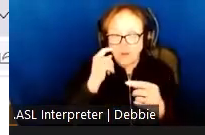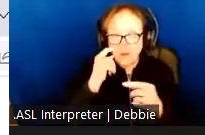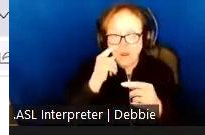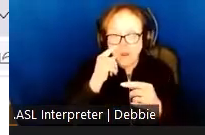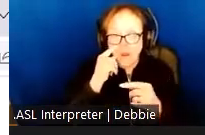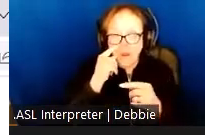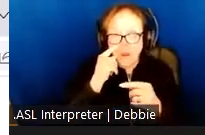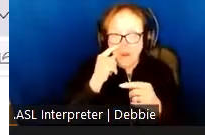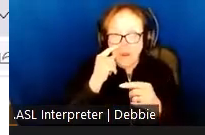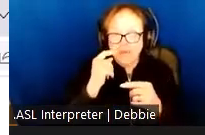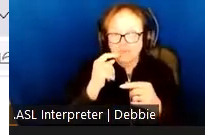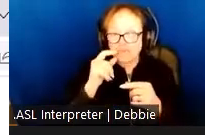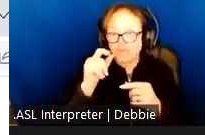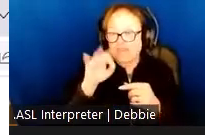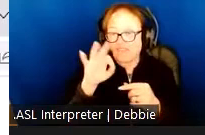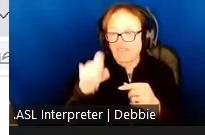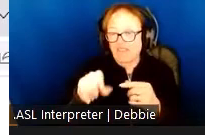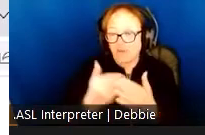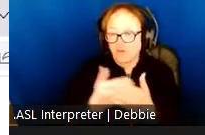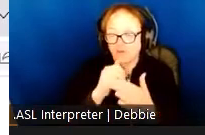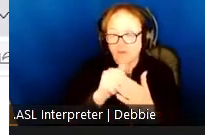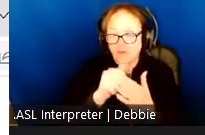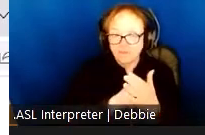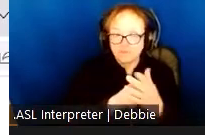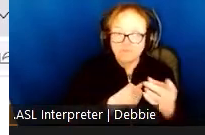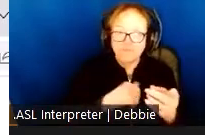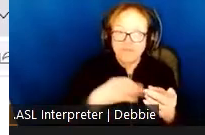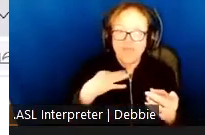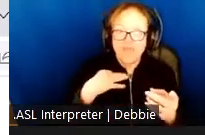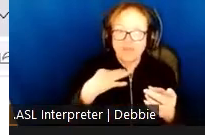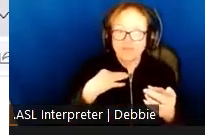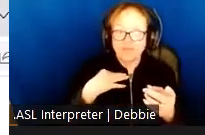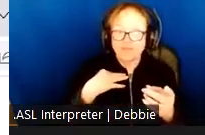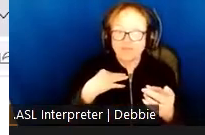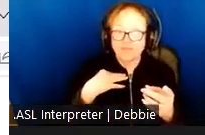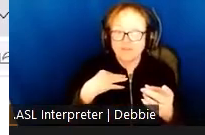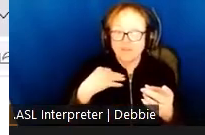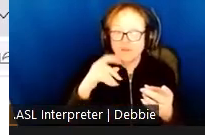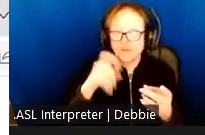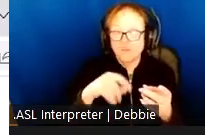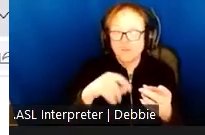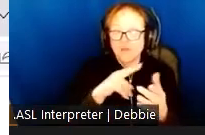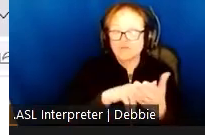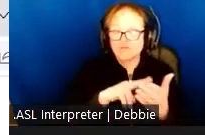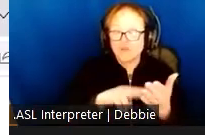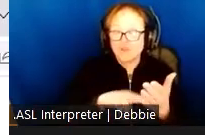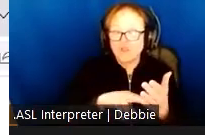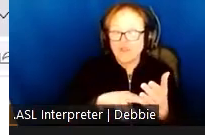Applicants for the Individual Artist Fellowship program must register as Individual Artists